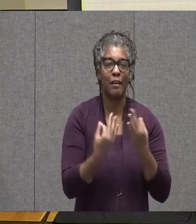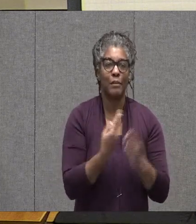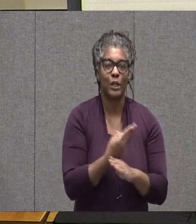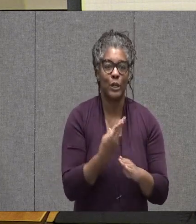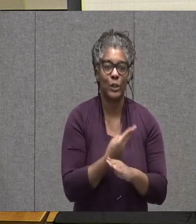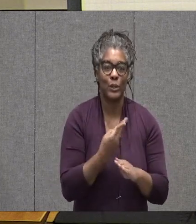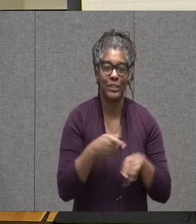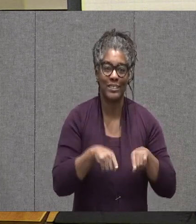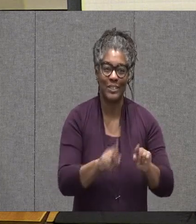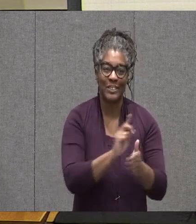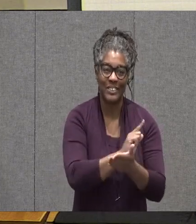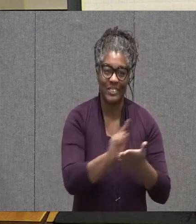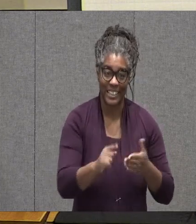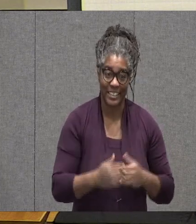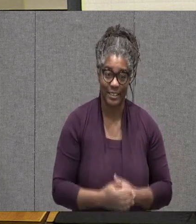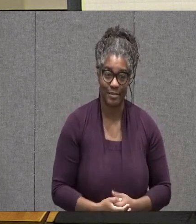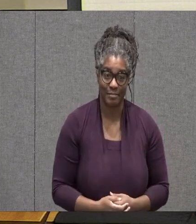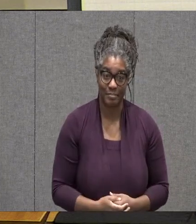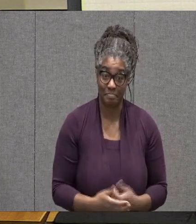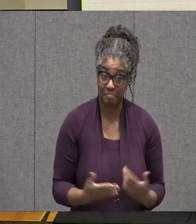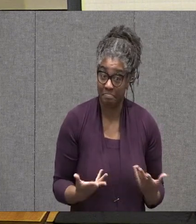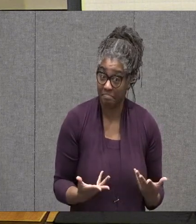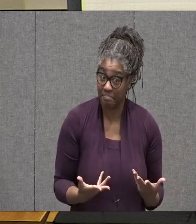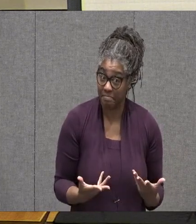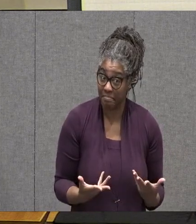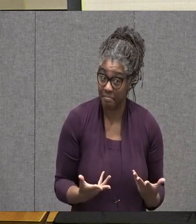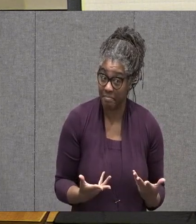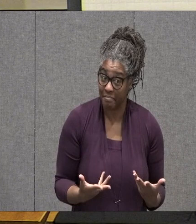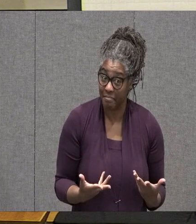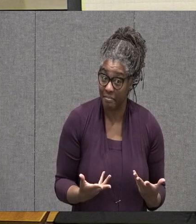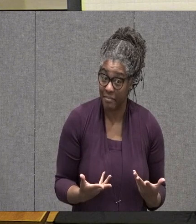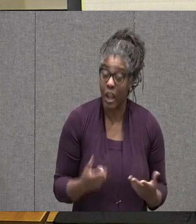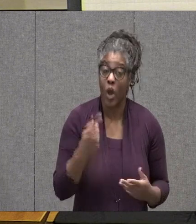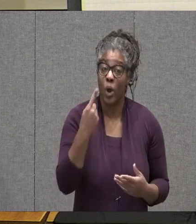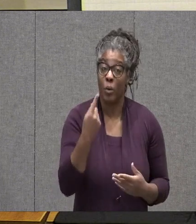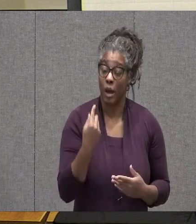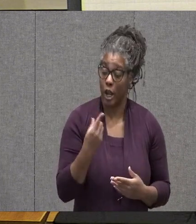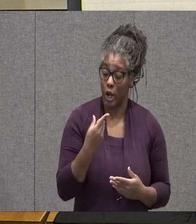One of the goods that I came up with was gas for my car.